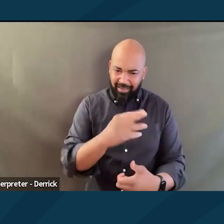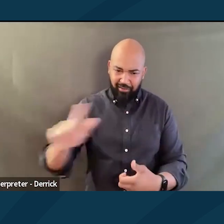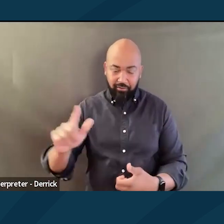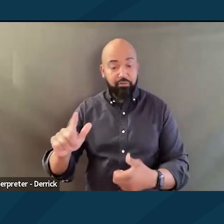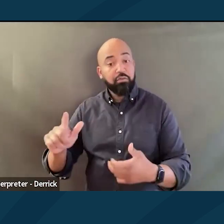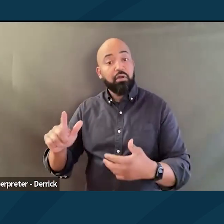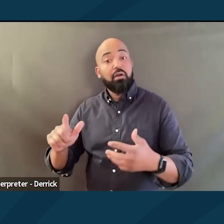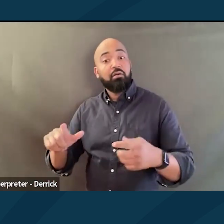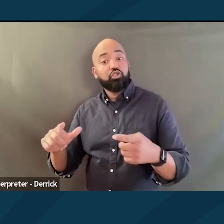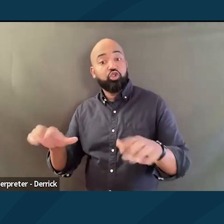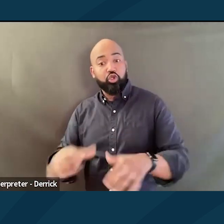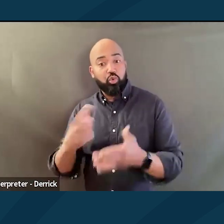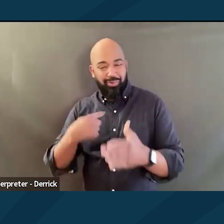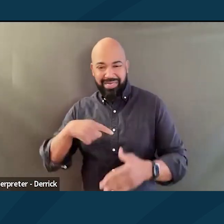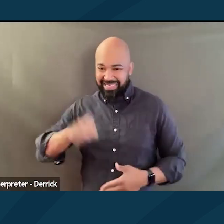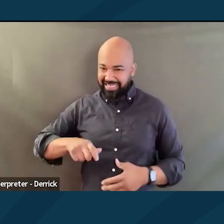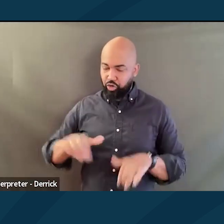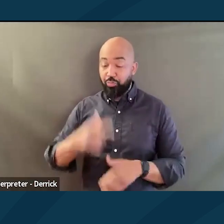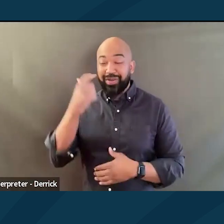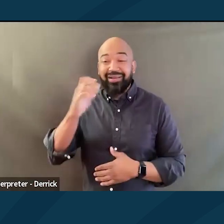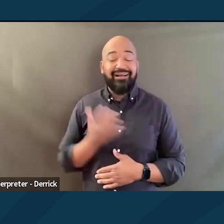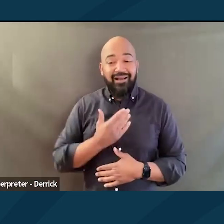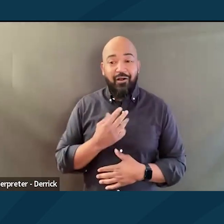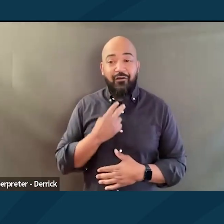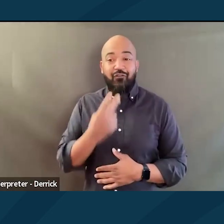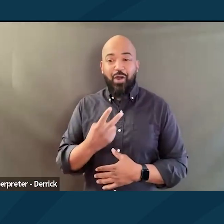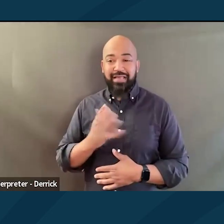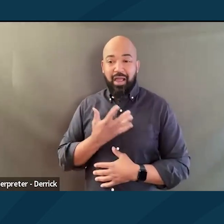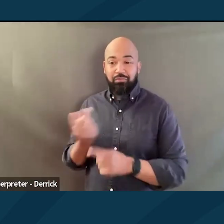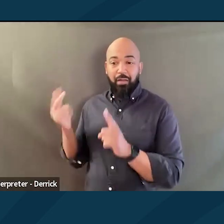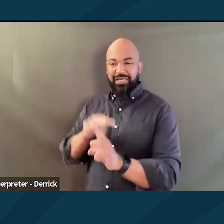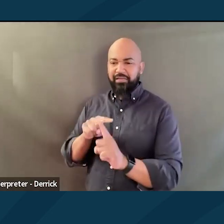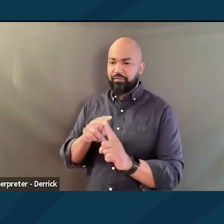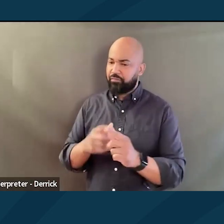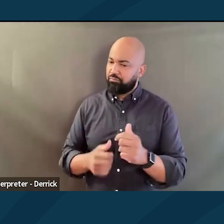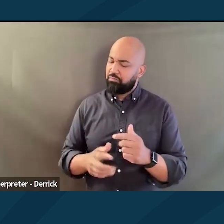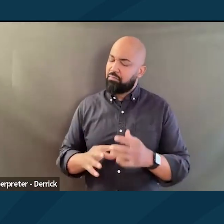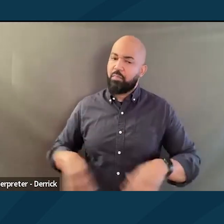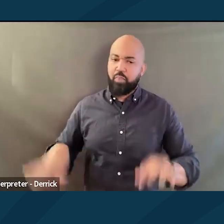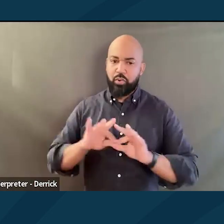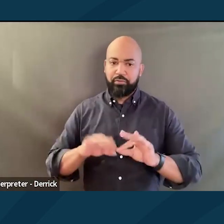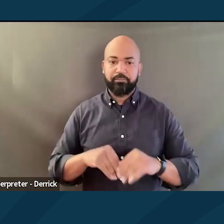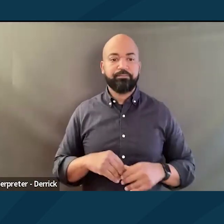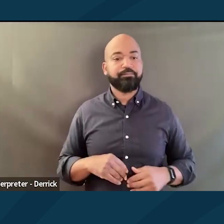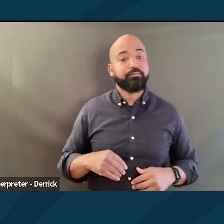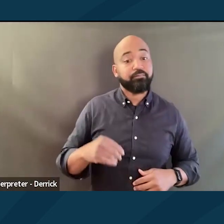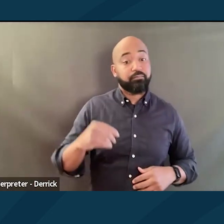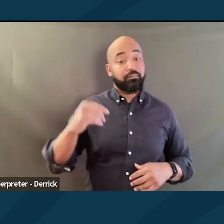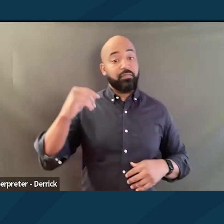Because our voice is so important. Because when I think of voting,